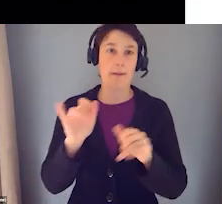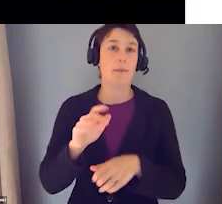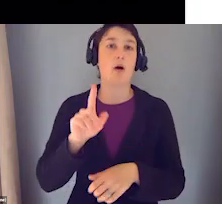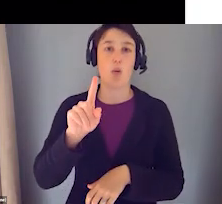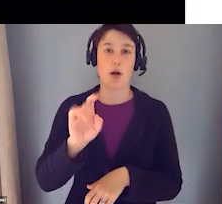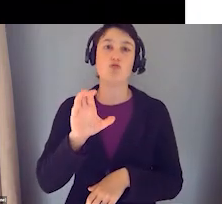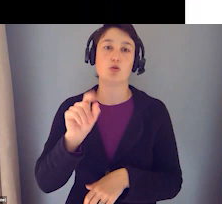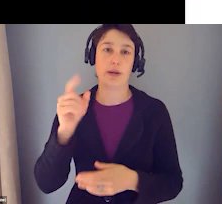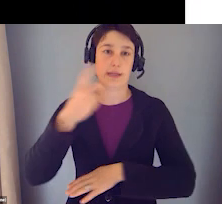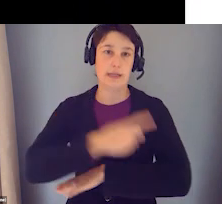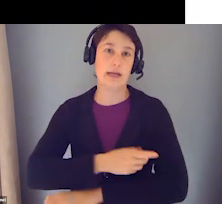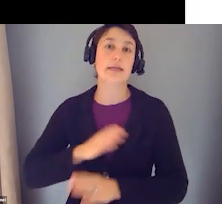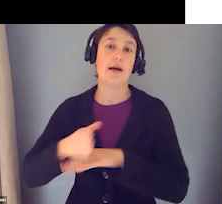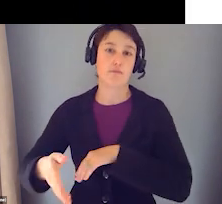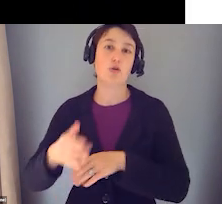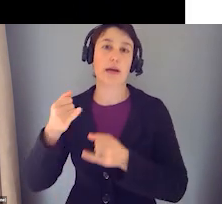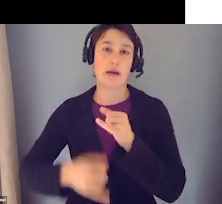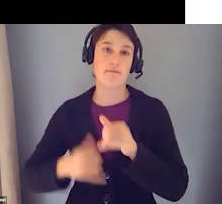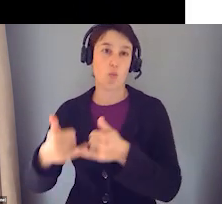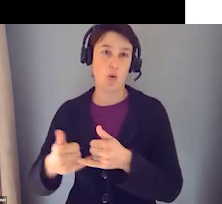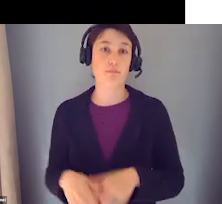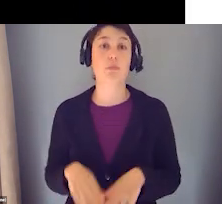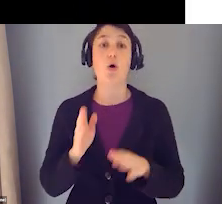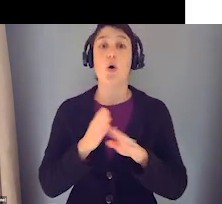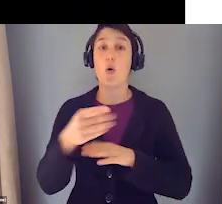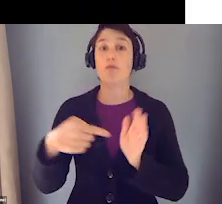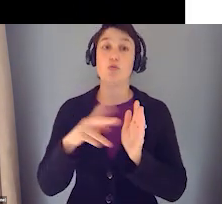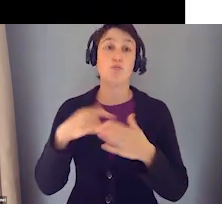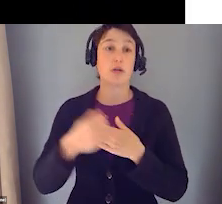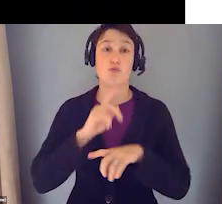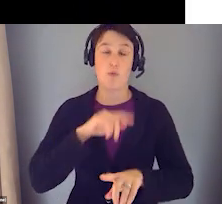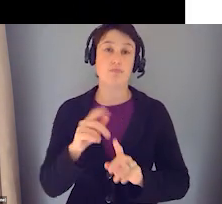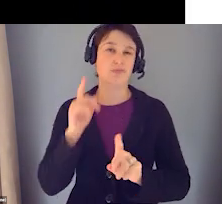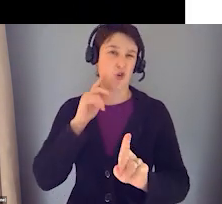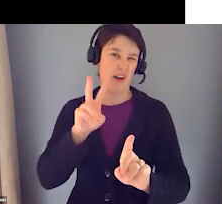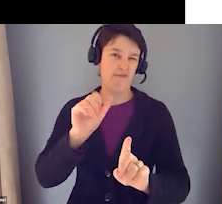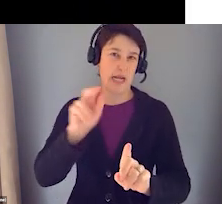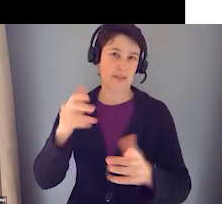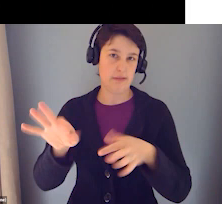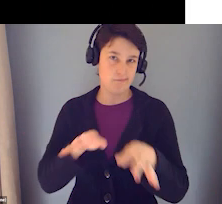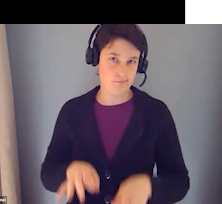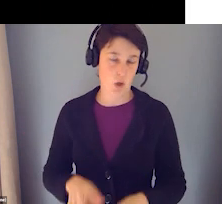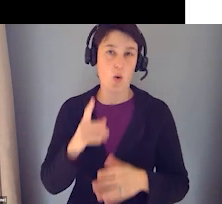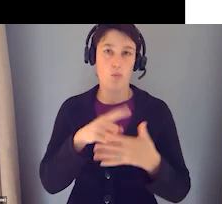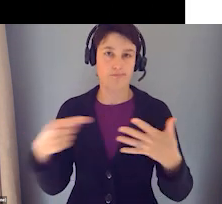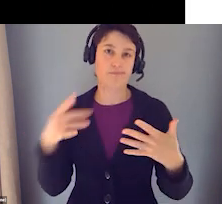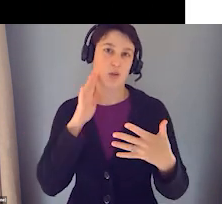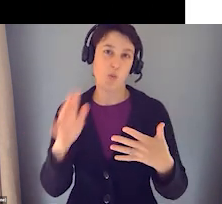Overdue project reports; as you heard Vanessa talking about one of things that will delay your award is overdue project reports.